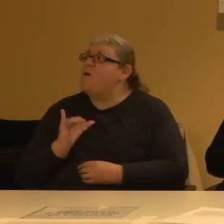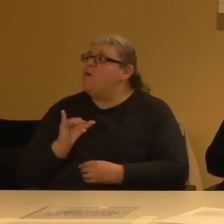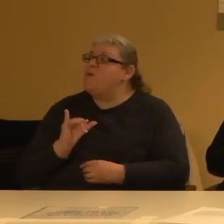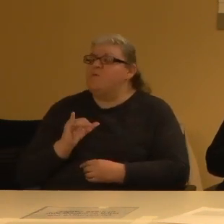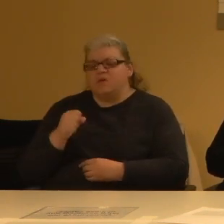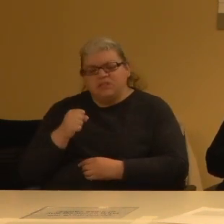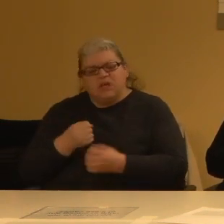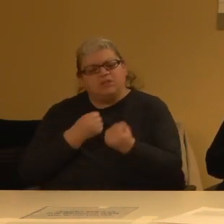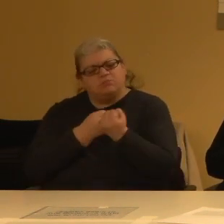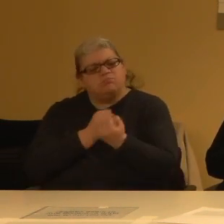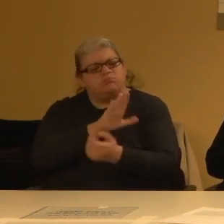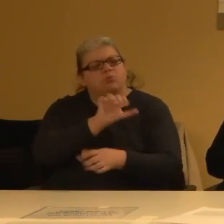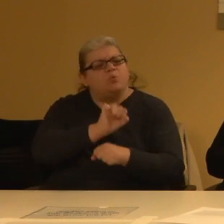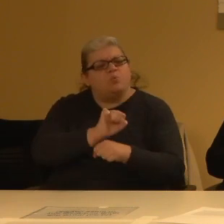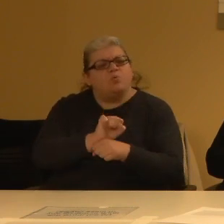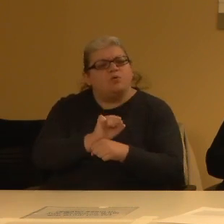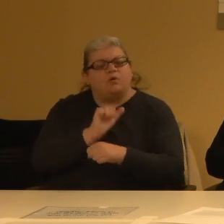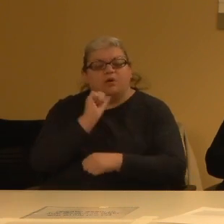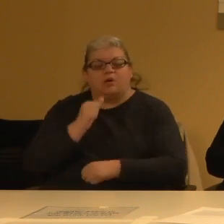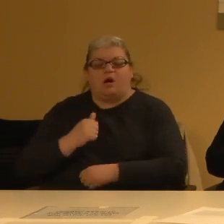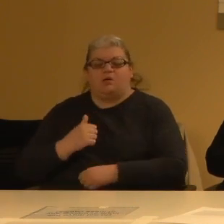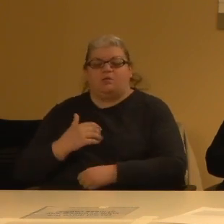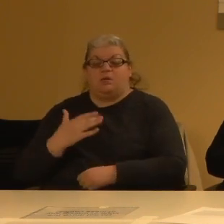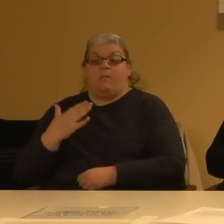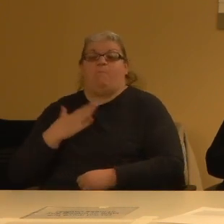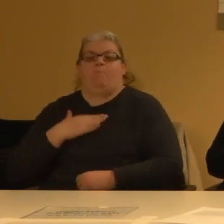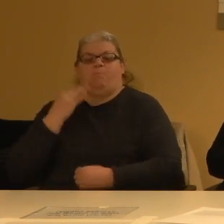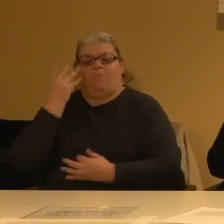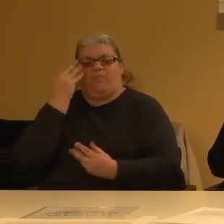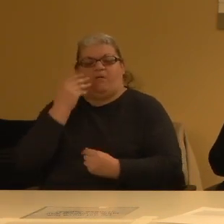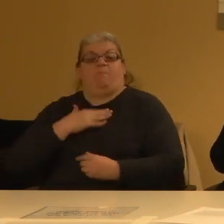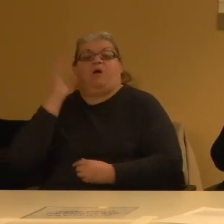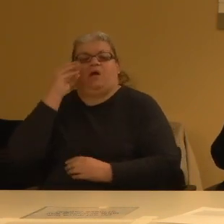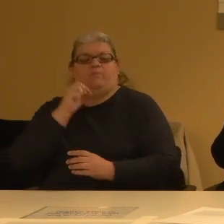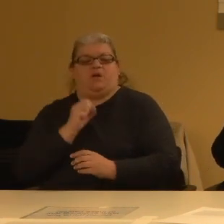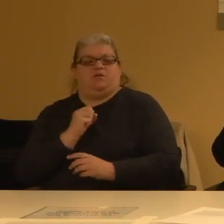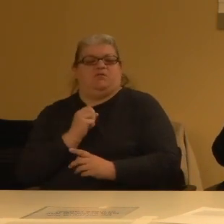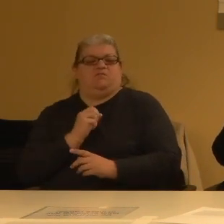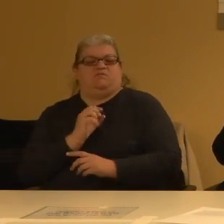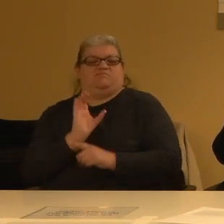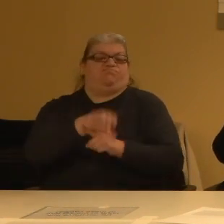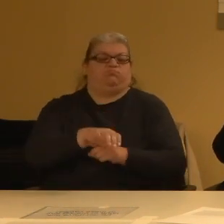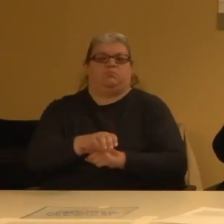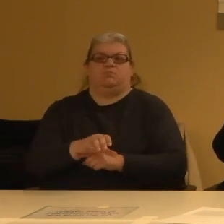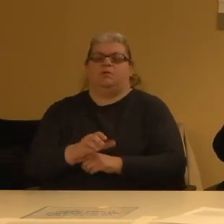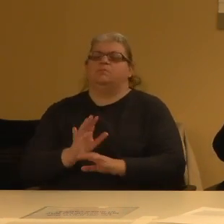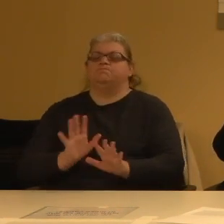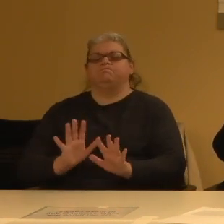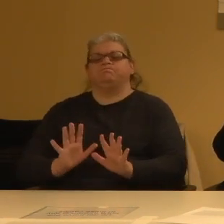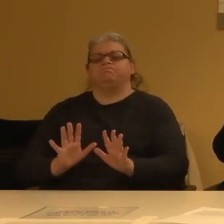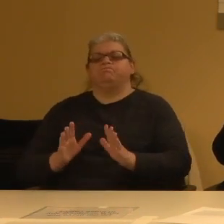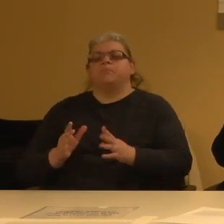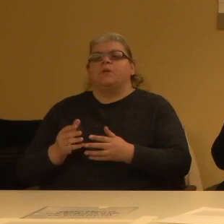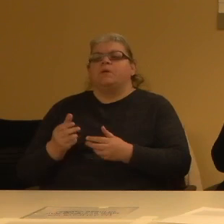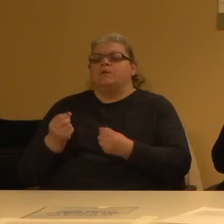Not trying to impose your own thoughts and ideas on it. And a lot of, you know, a lot of dramaturges also are writers or have ideas